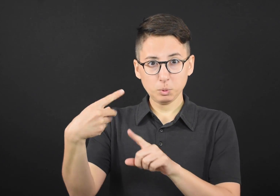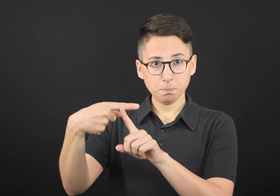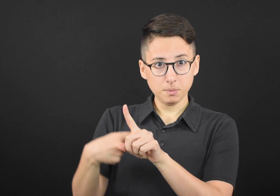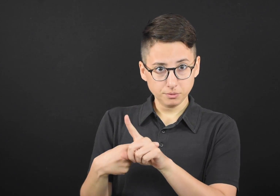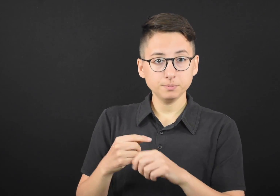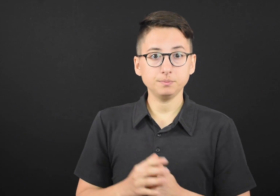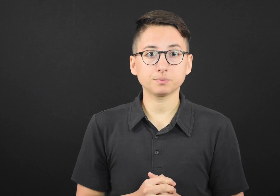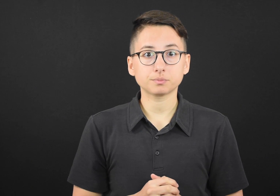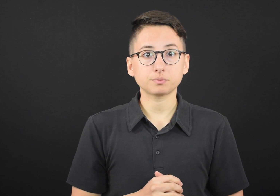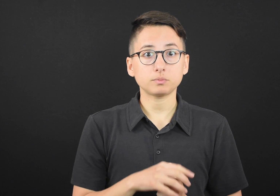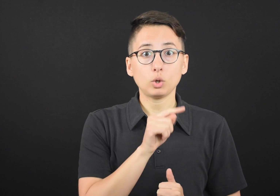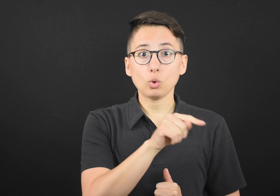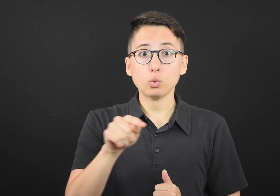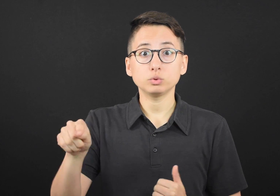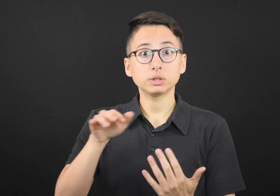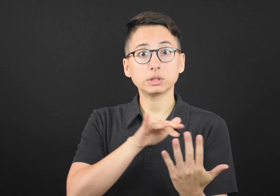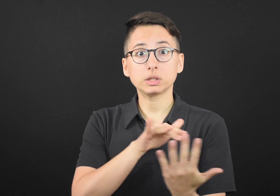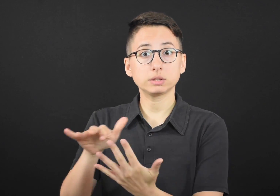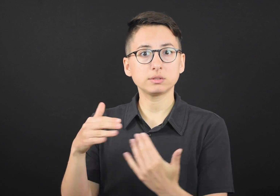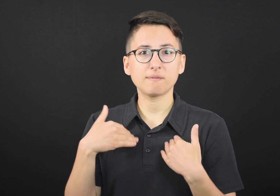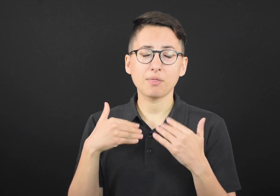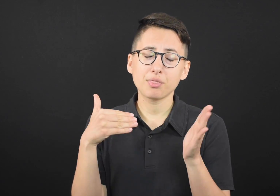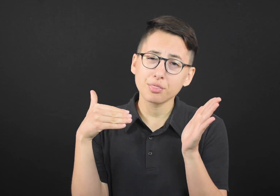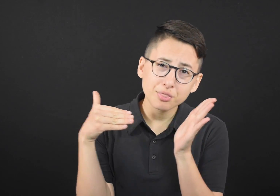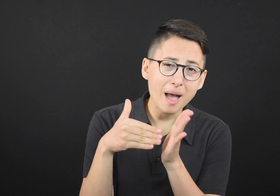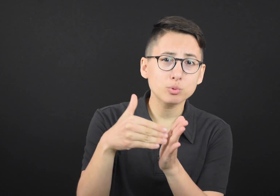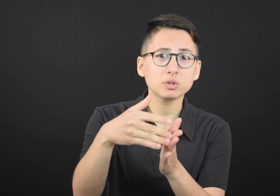These studies, which have enrolled thousands of children,